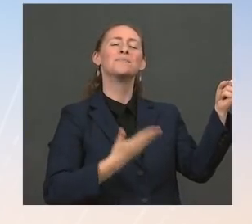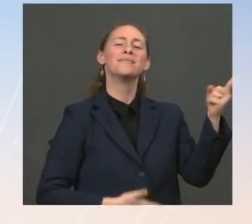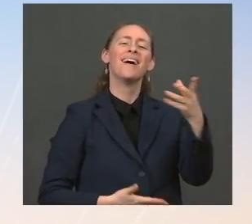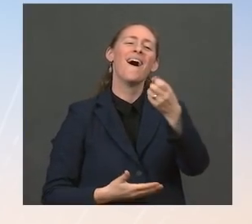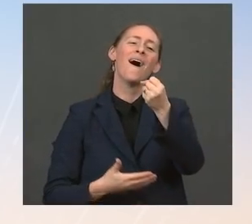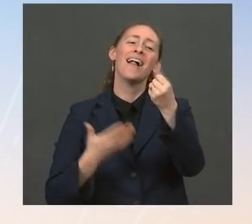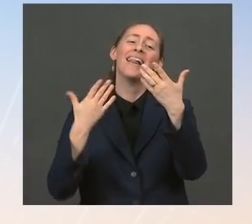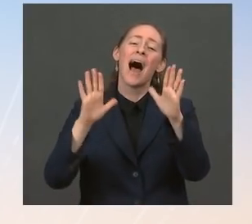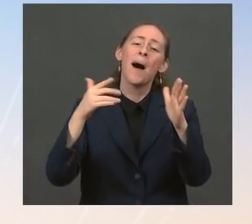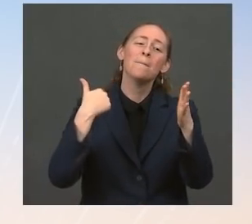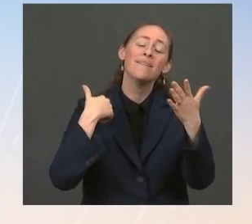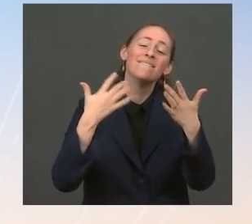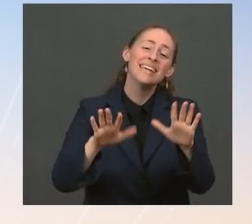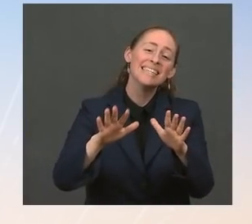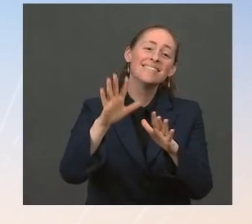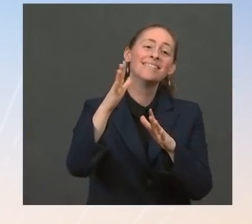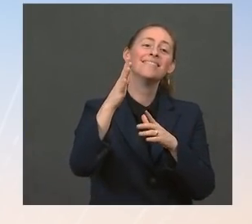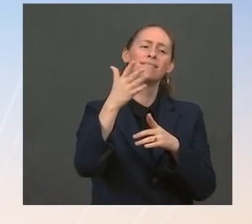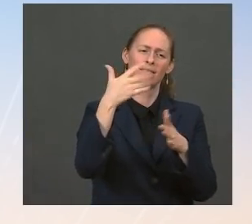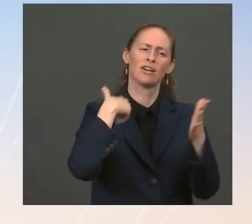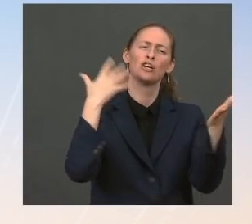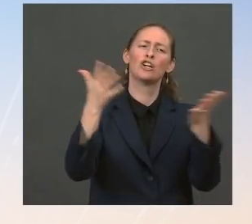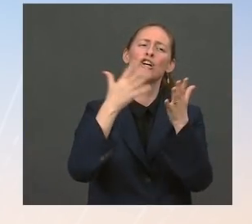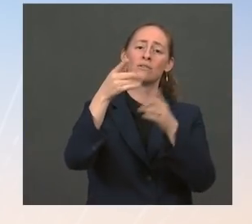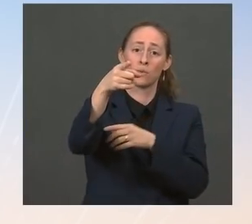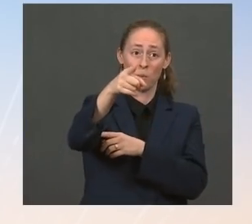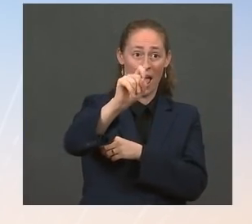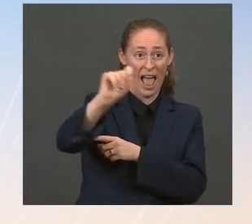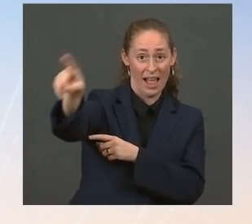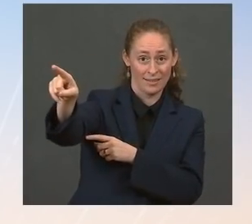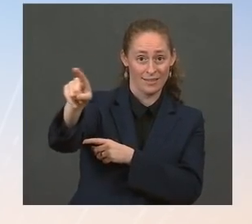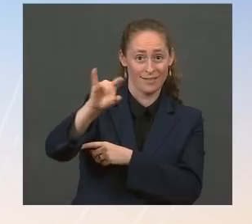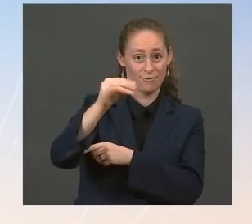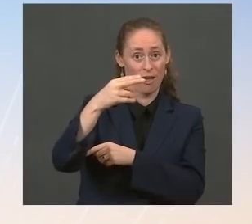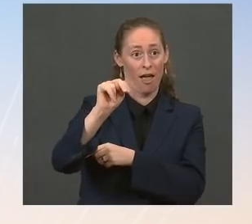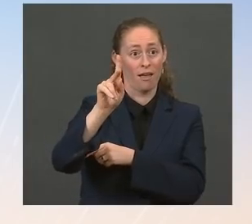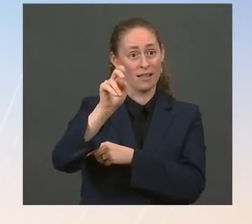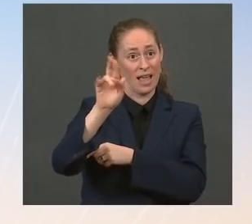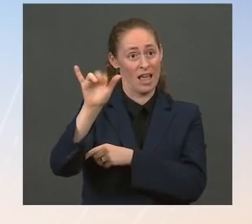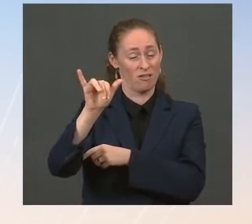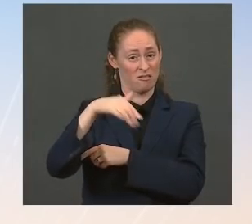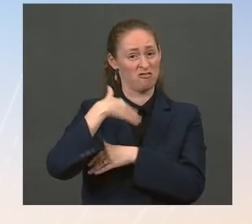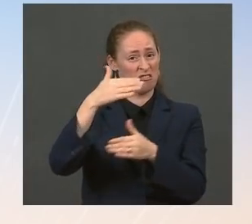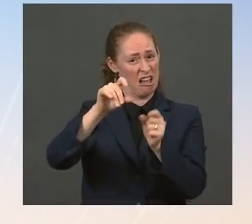Ms. Psaki: Peter, I would encourage you to ask John Kerry specifically about the context of his comments. The President and John --